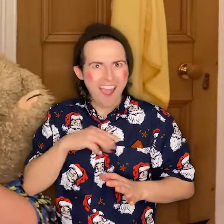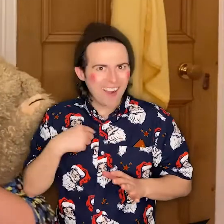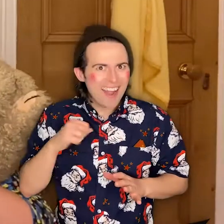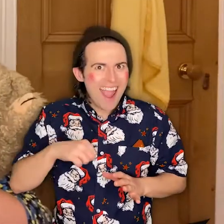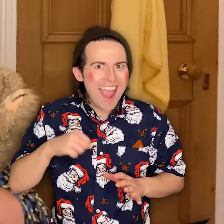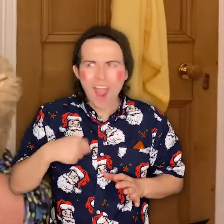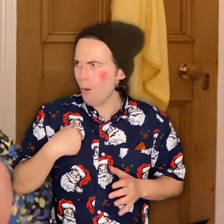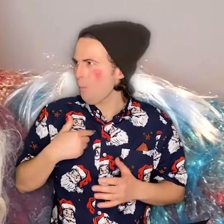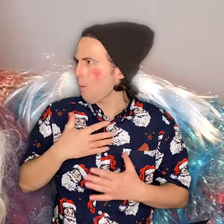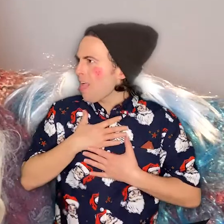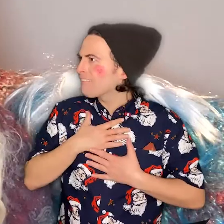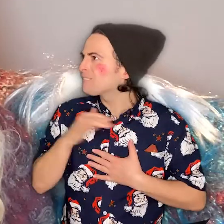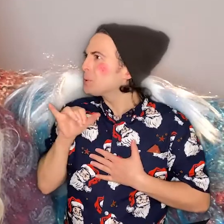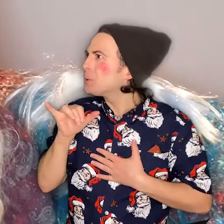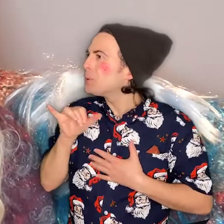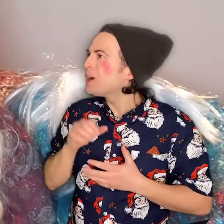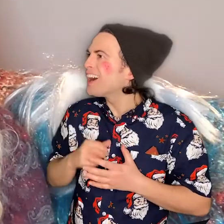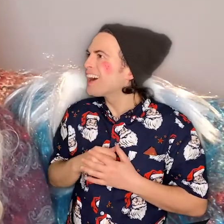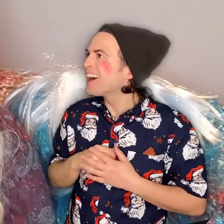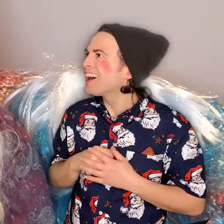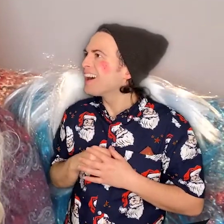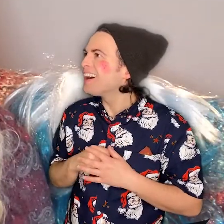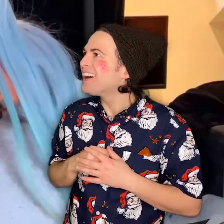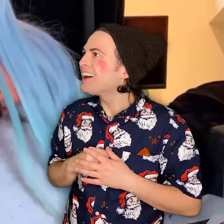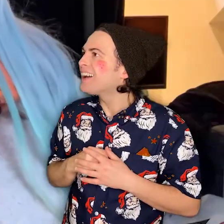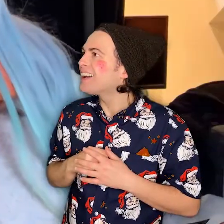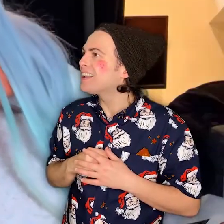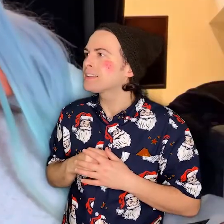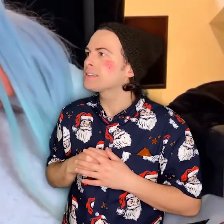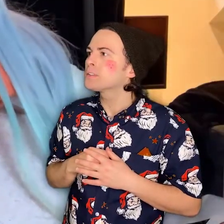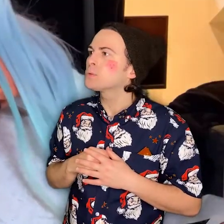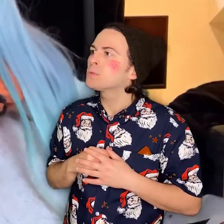All – Ehhh Cyndi – What about Home Alone?